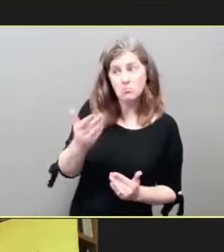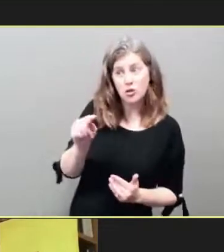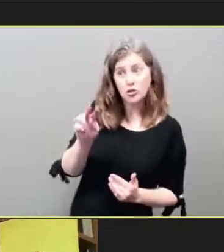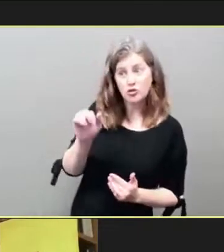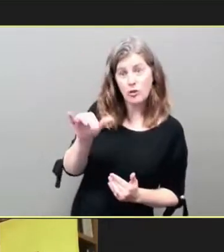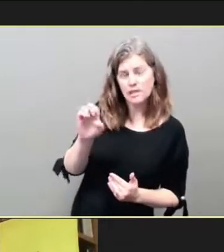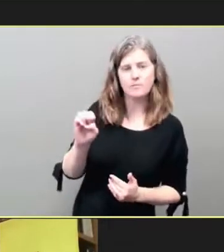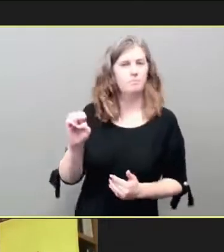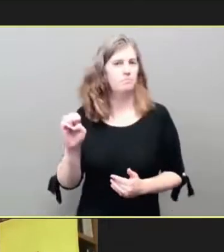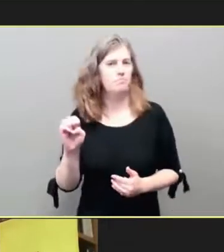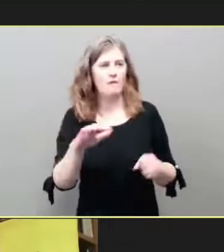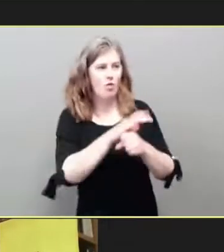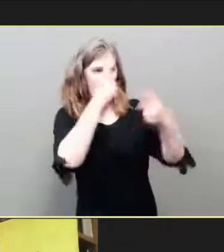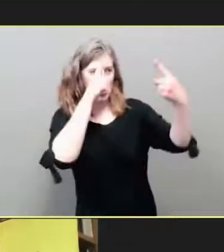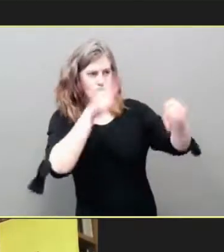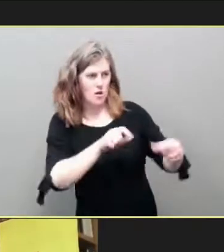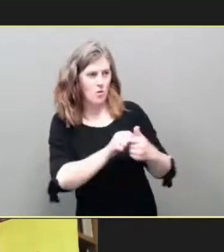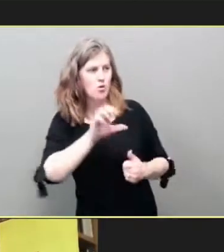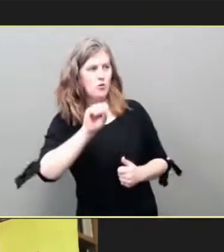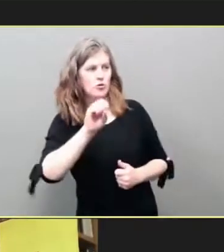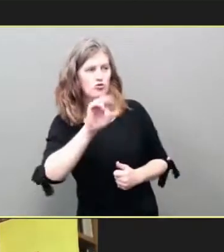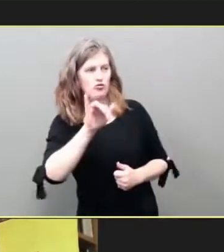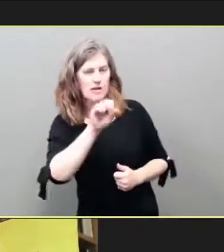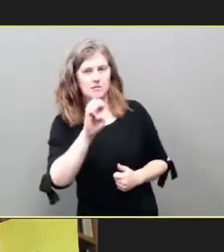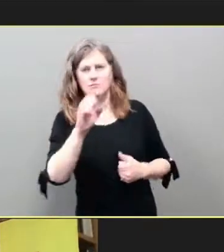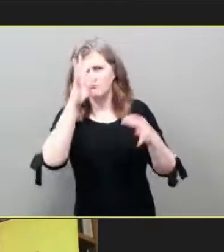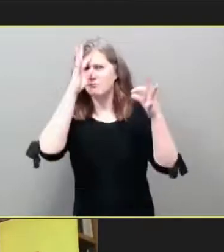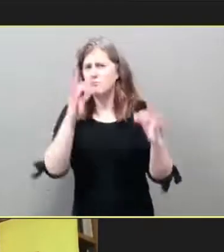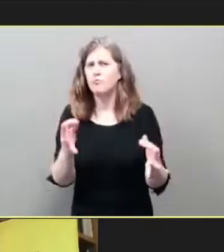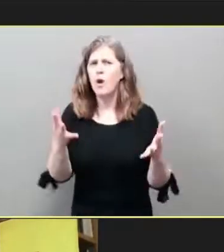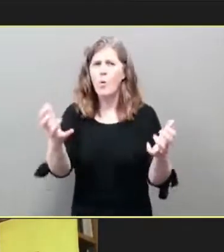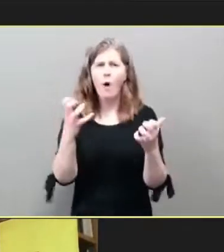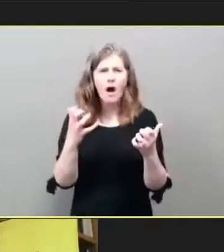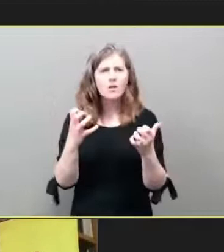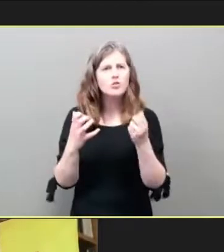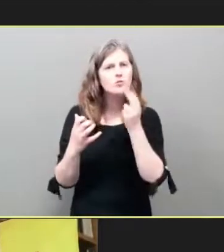completely agree with you. Absolute. We want to get the 12-15 year olds 16 and